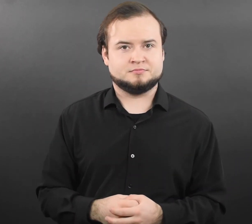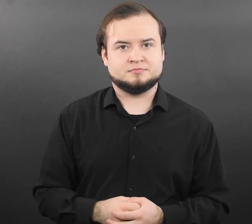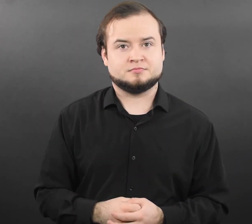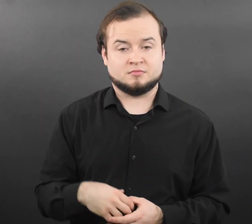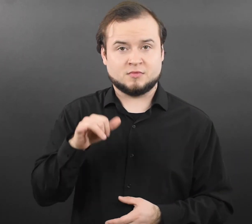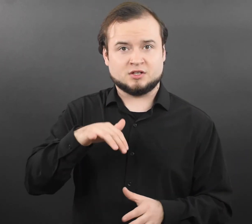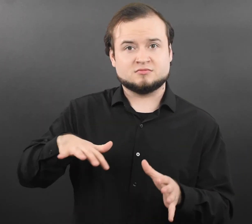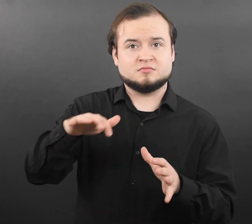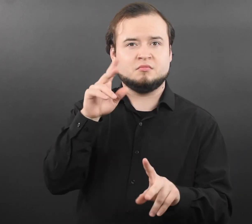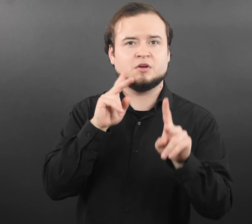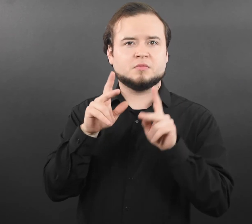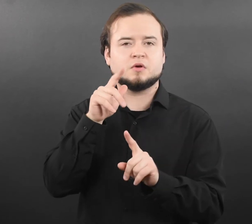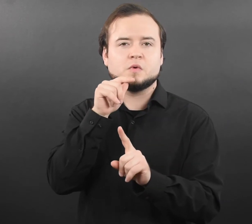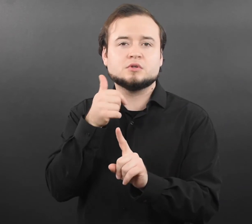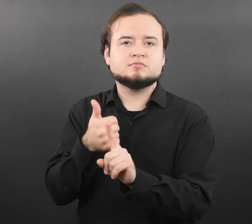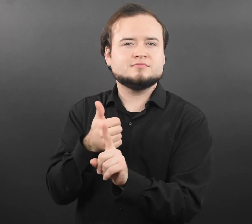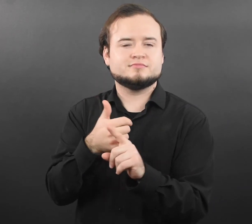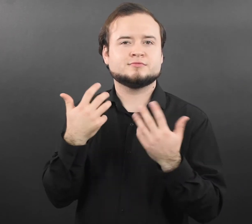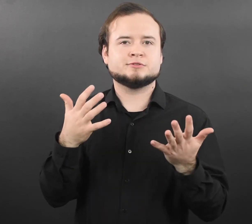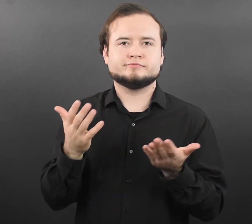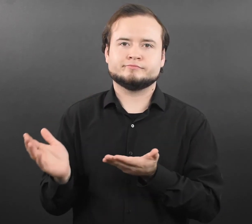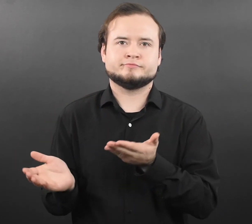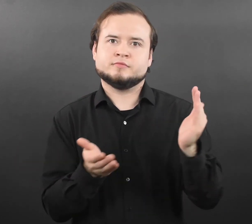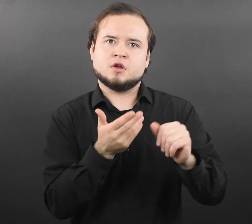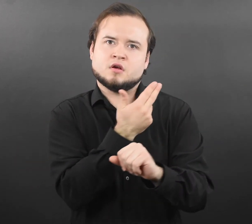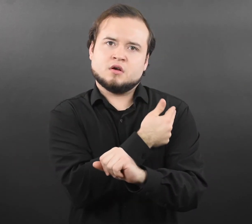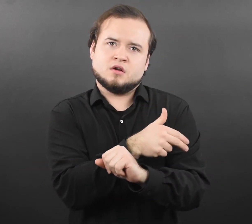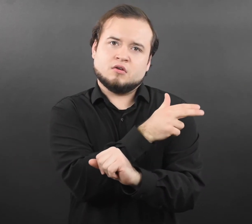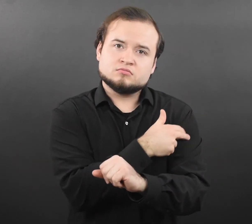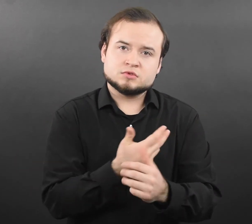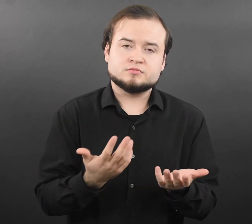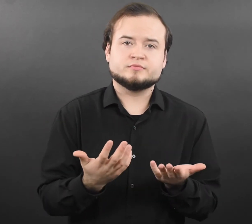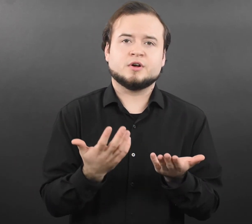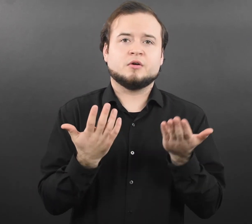This includes people who were hospitalized or required intensive care